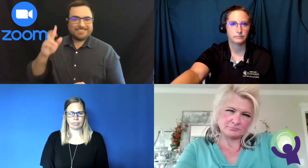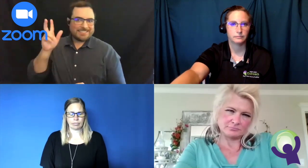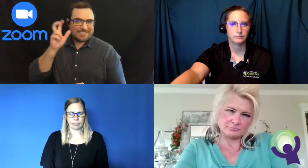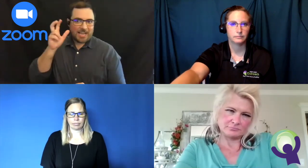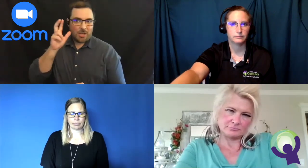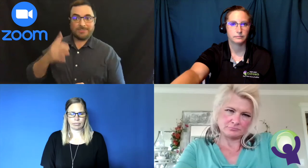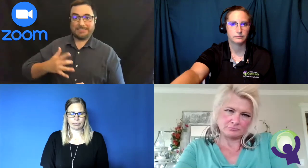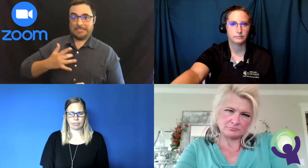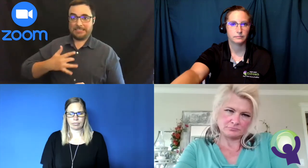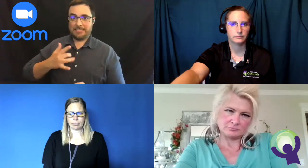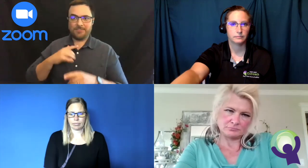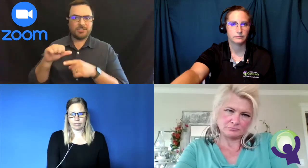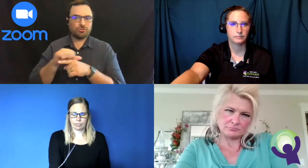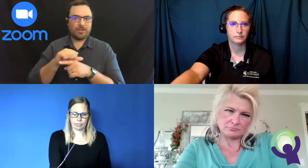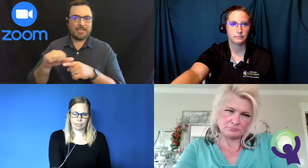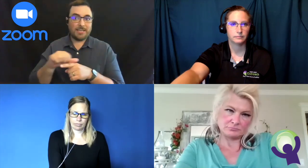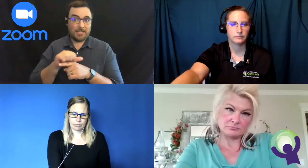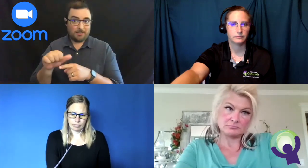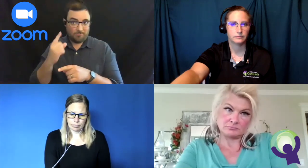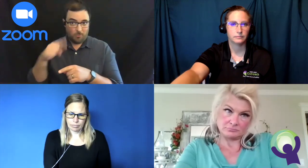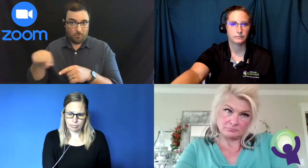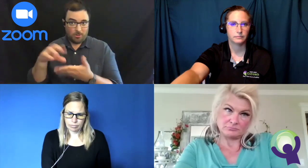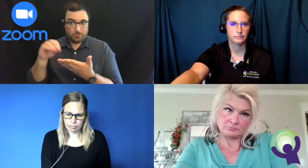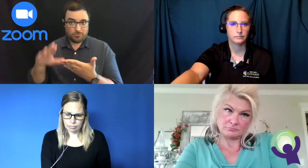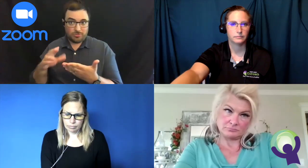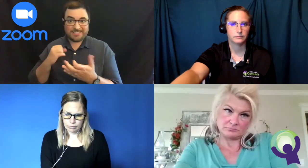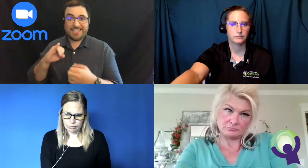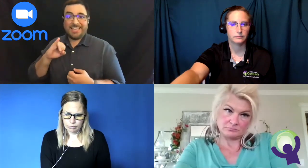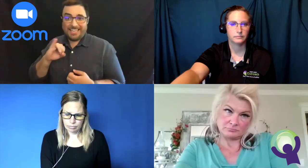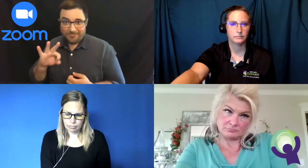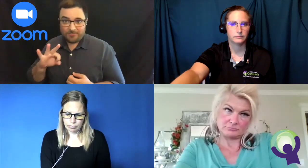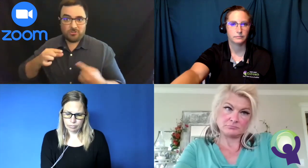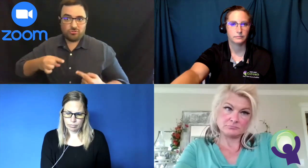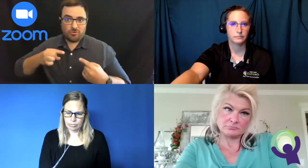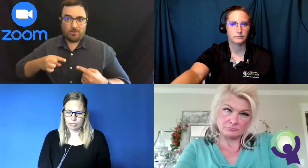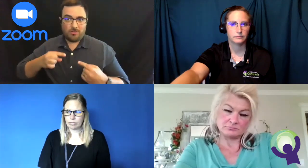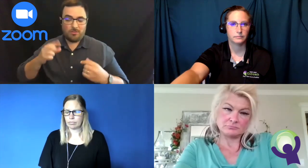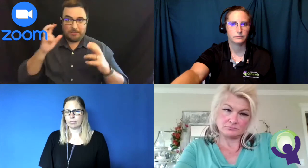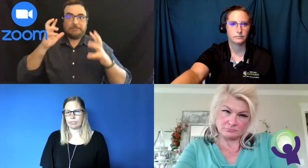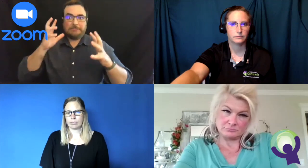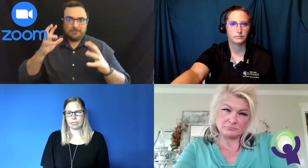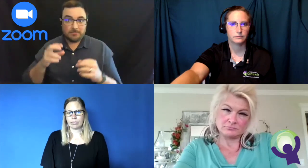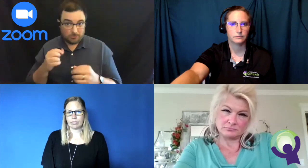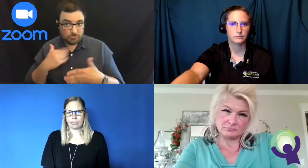ASD and hearing loss if they struggle with sounds?